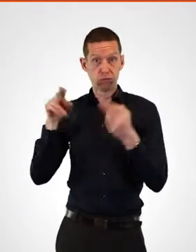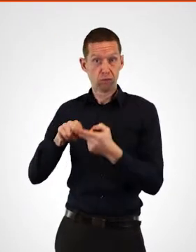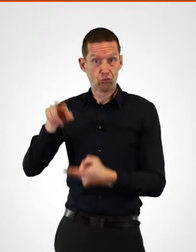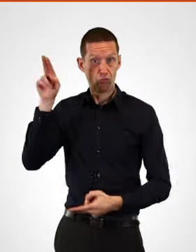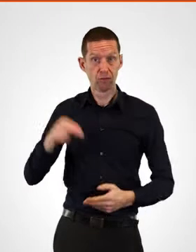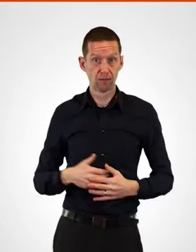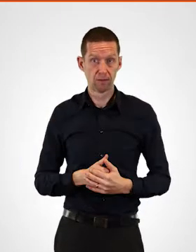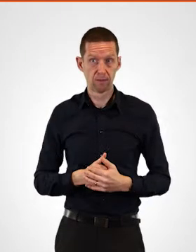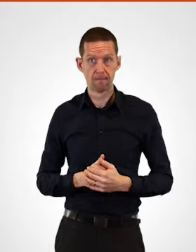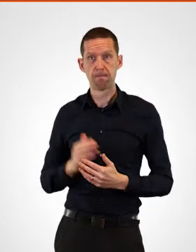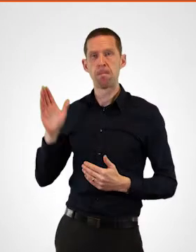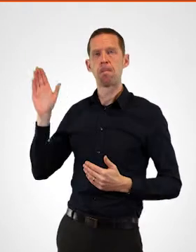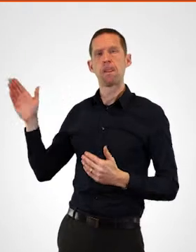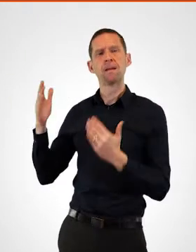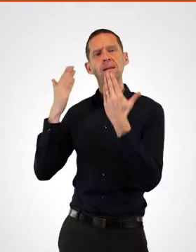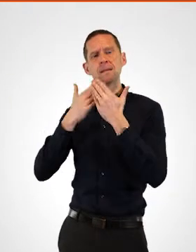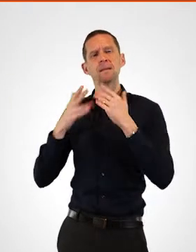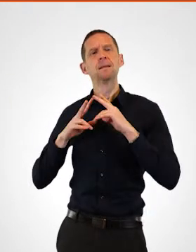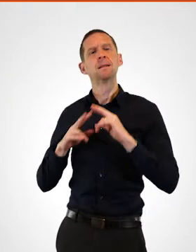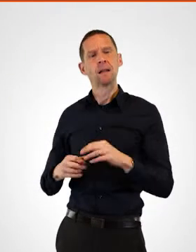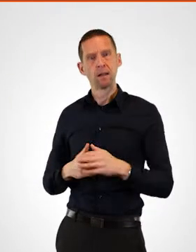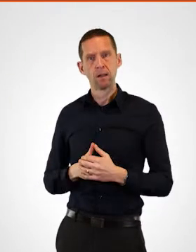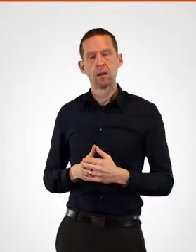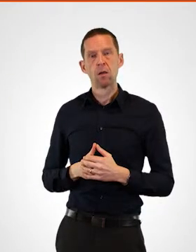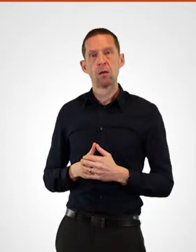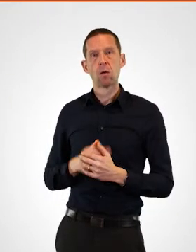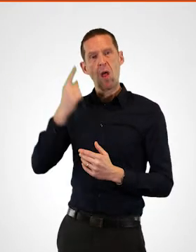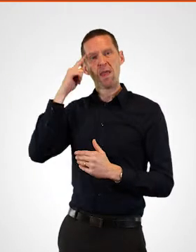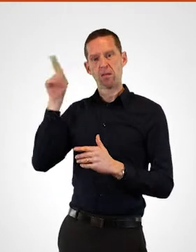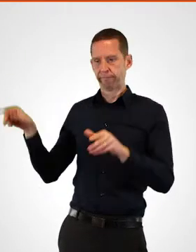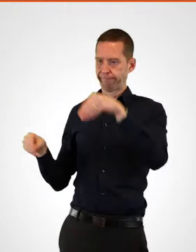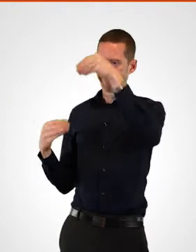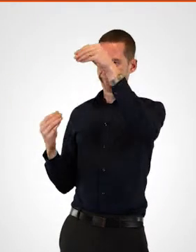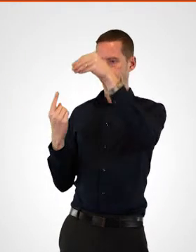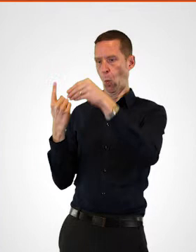This study I think doesn't stand on its own